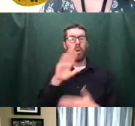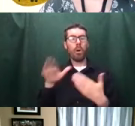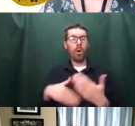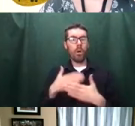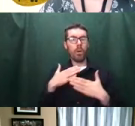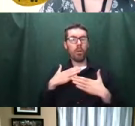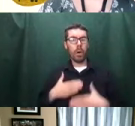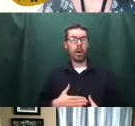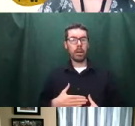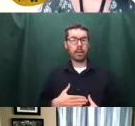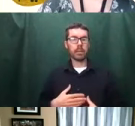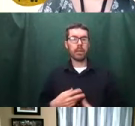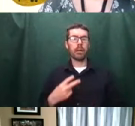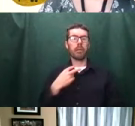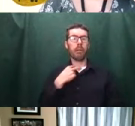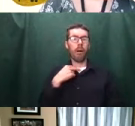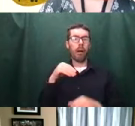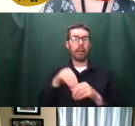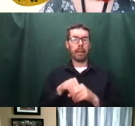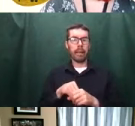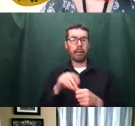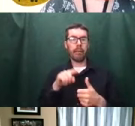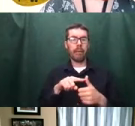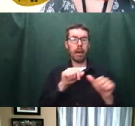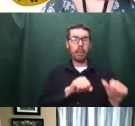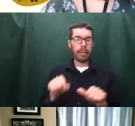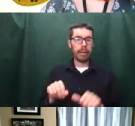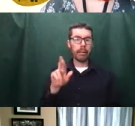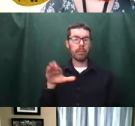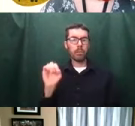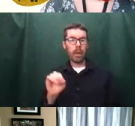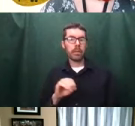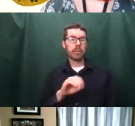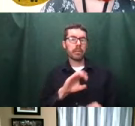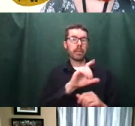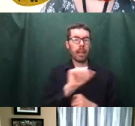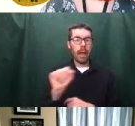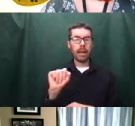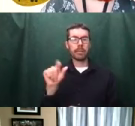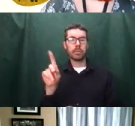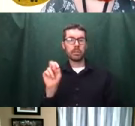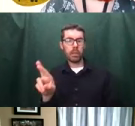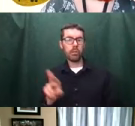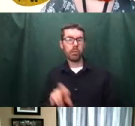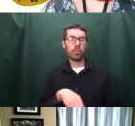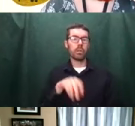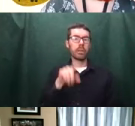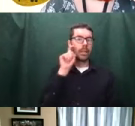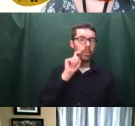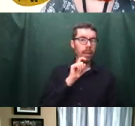of ability, praise, class, gender, sexuality and citizenship. We are all powerful, not